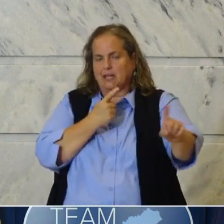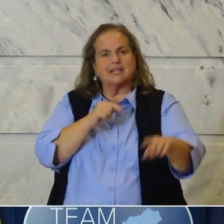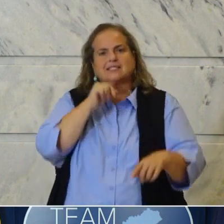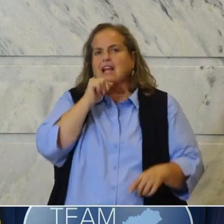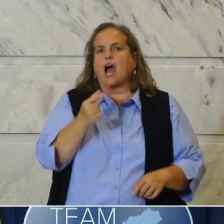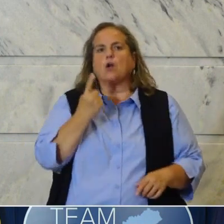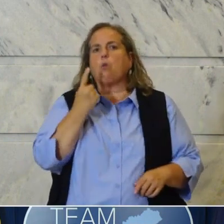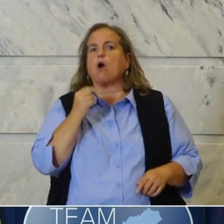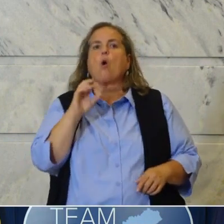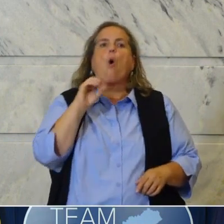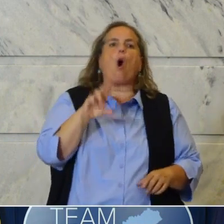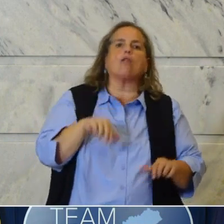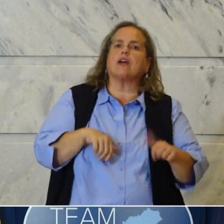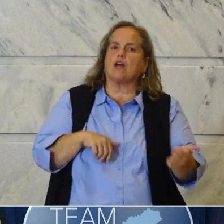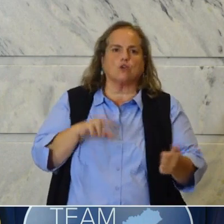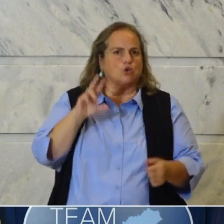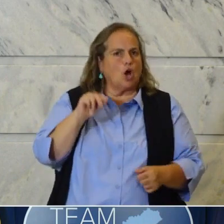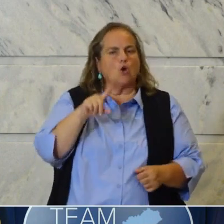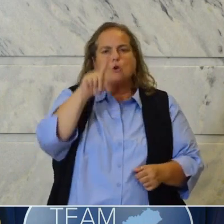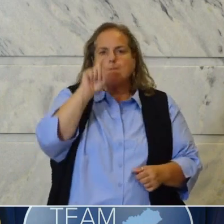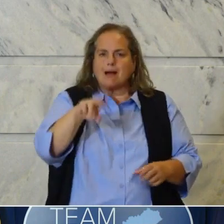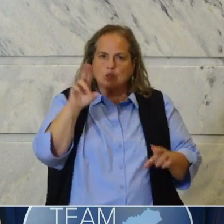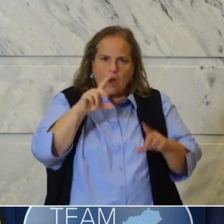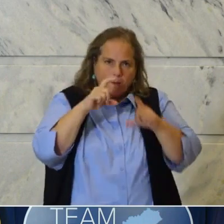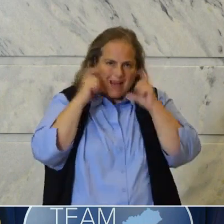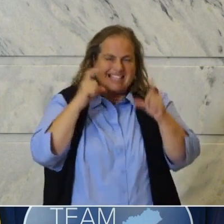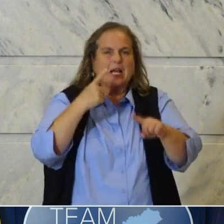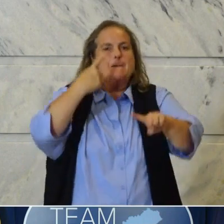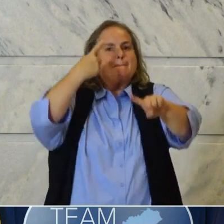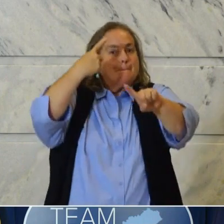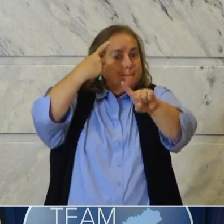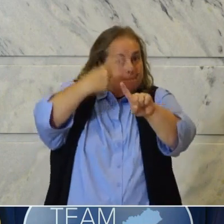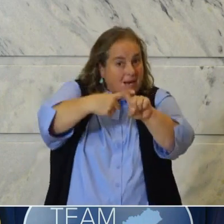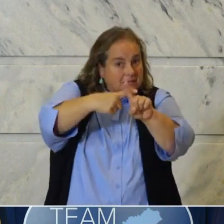have to have a mask and you have to stay 6 ft or more apart. I just watched